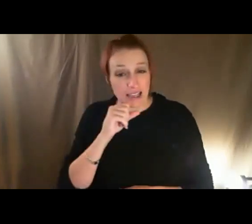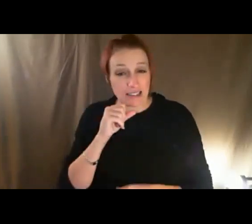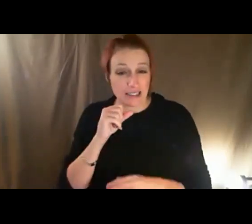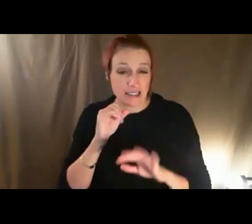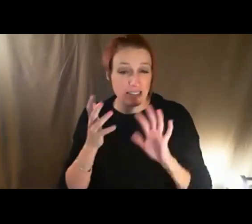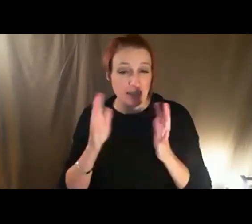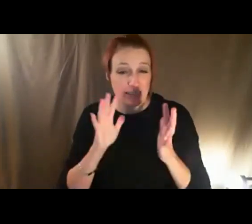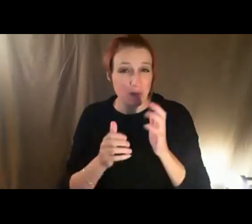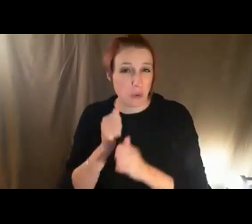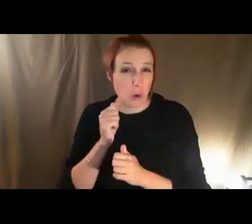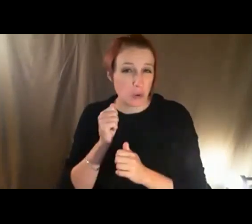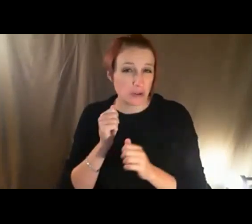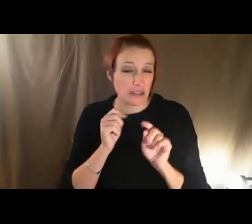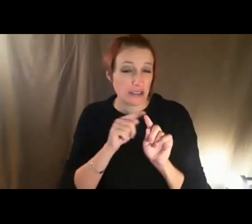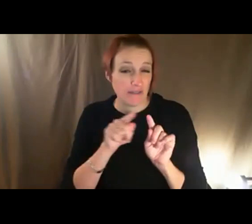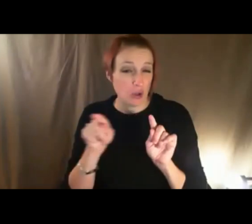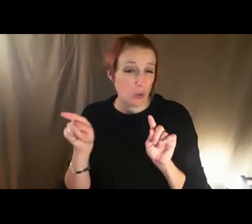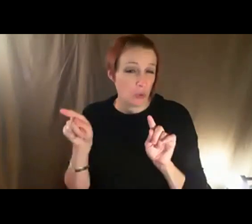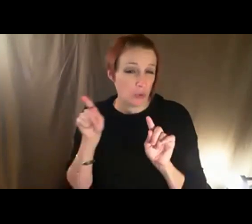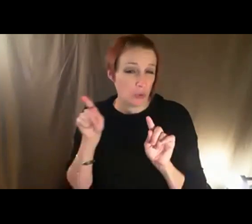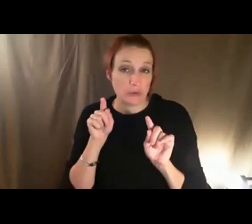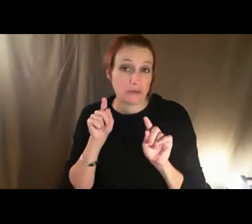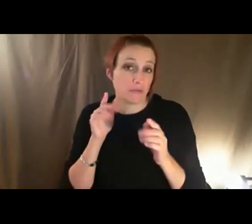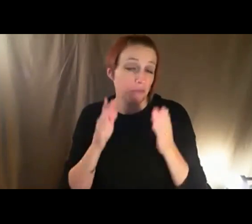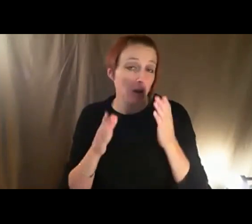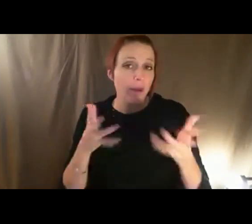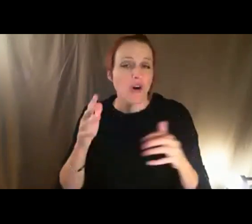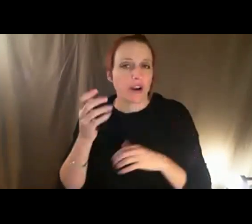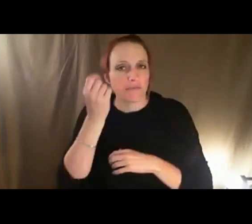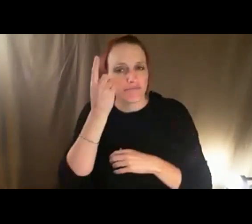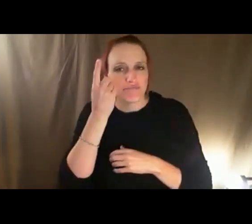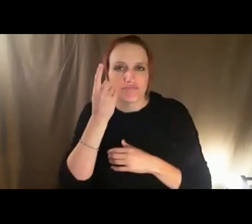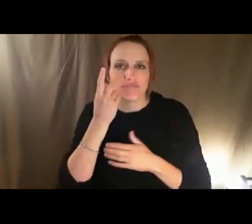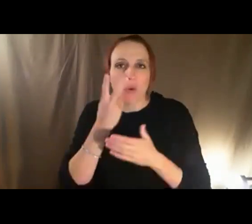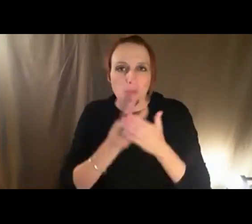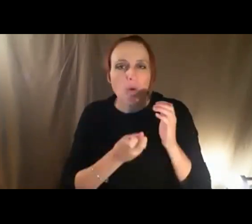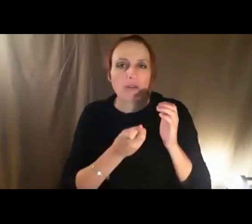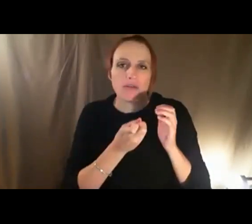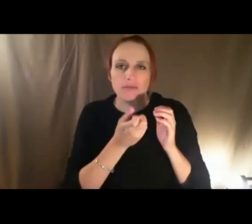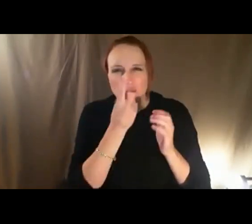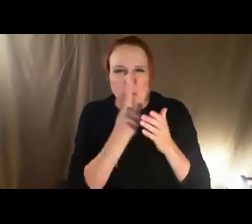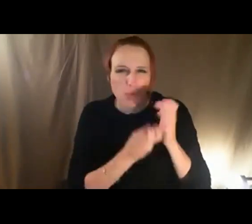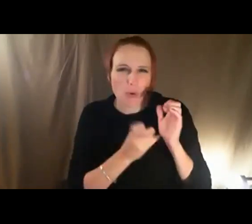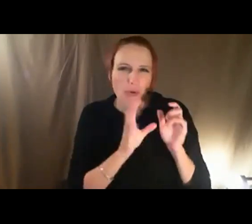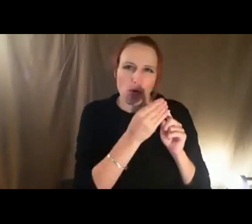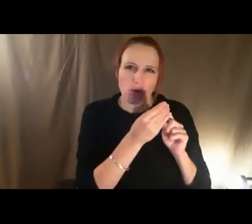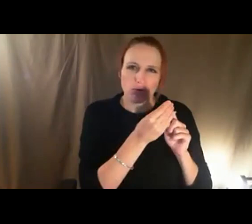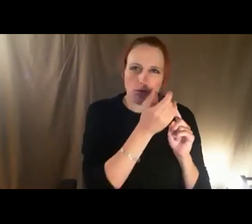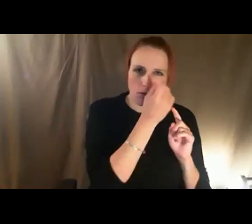have already an understanding of both of these topics and to some degree, even a merging of